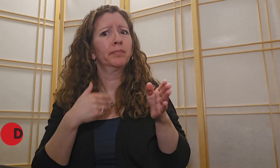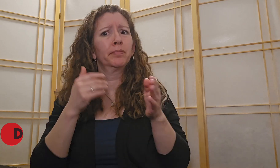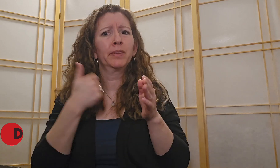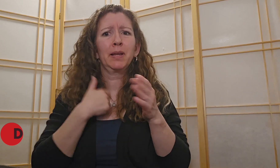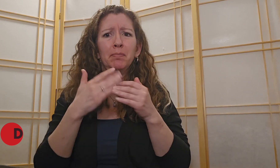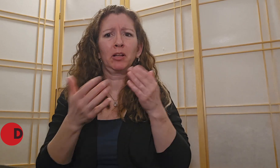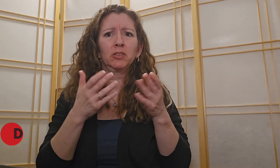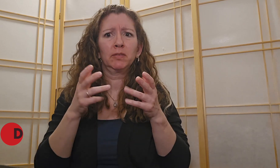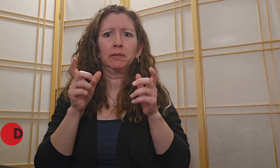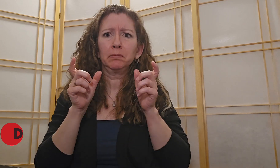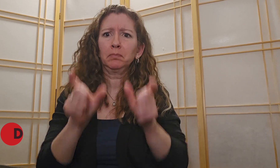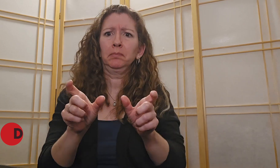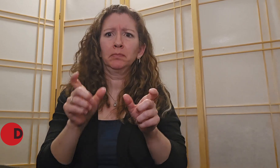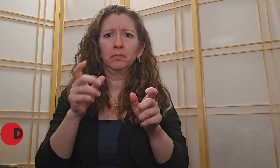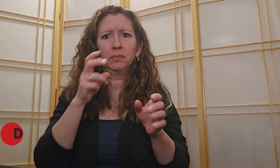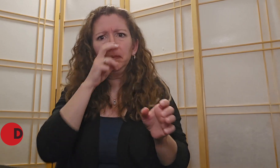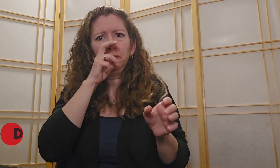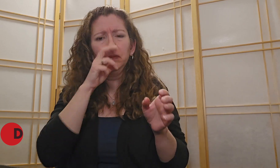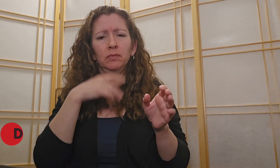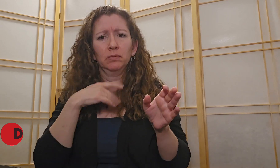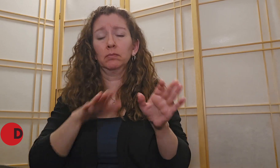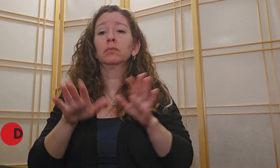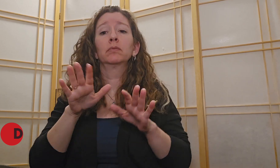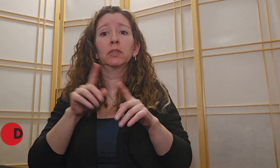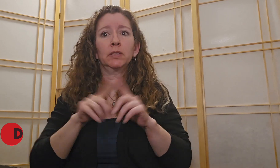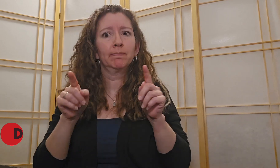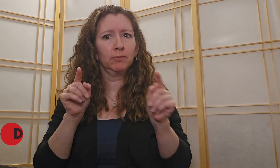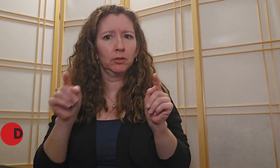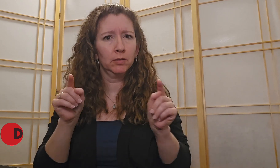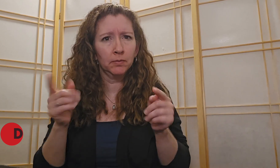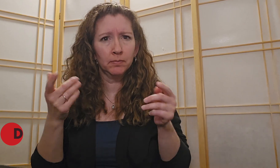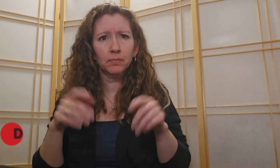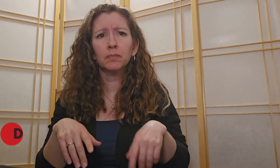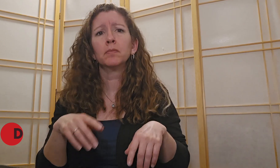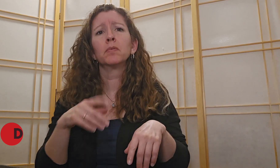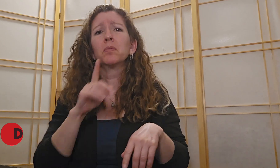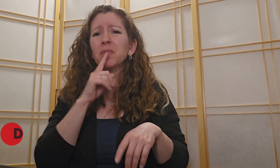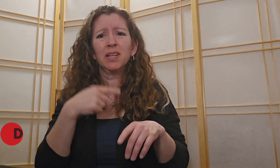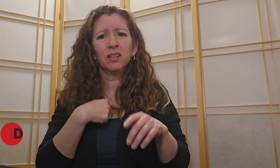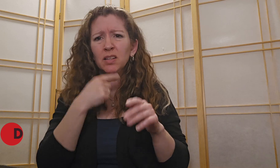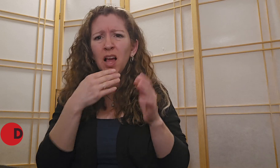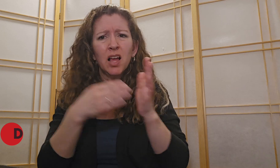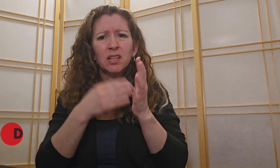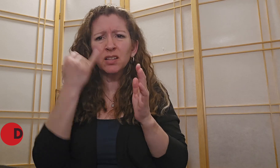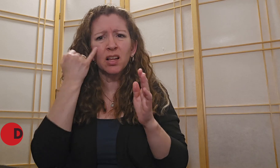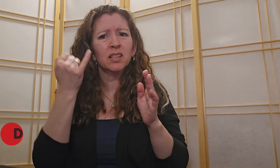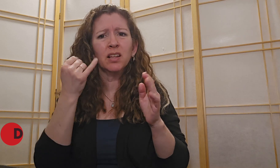And then we have the Canadian Blood Services being stringent about having an interpreter present – it’s totally two very different experiences.